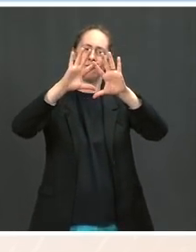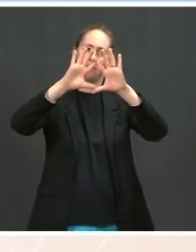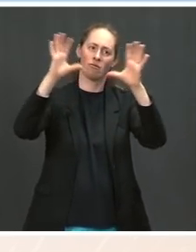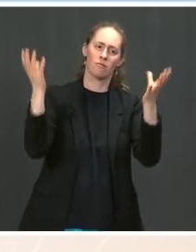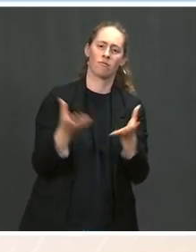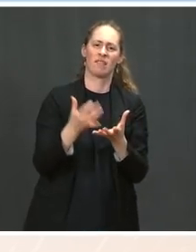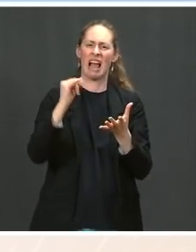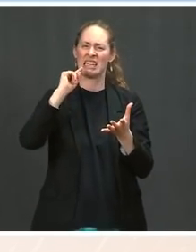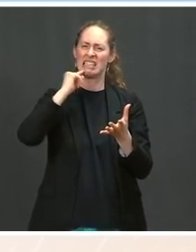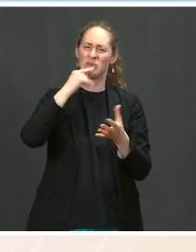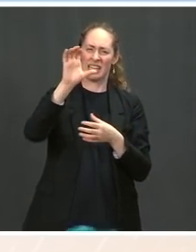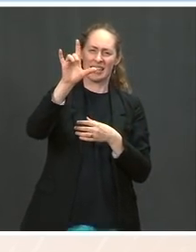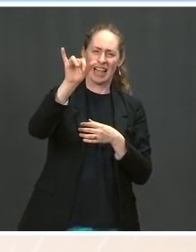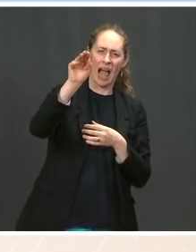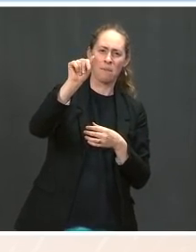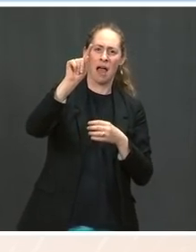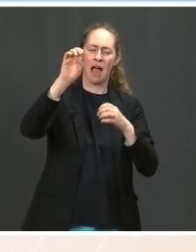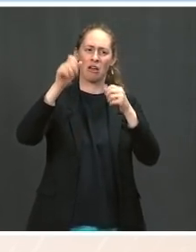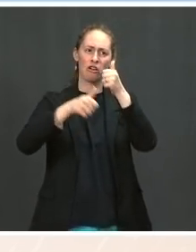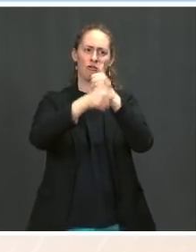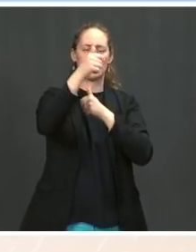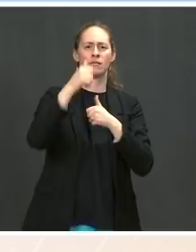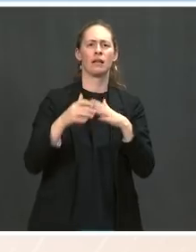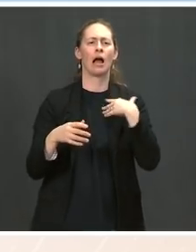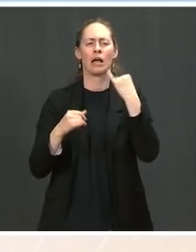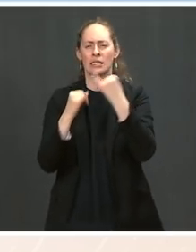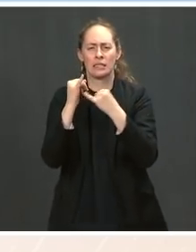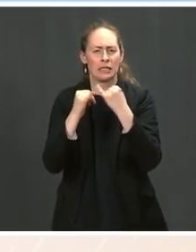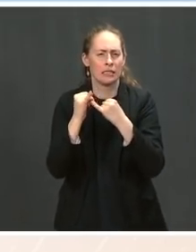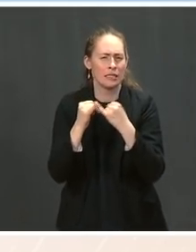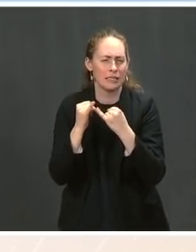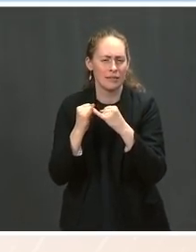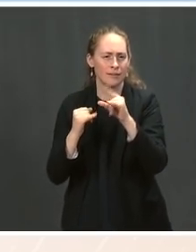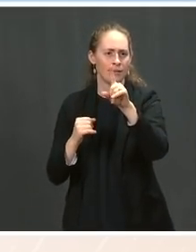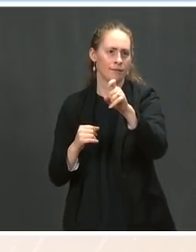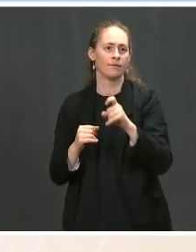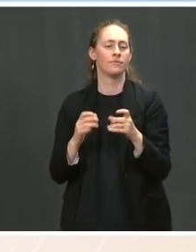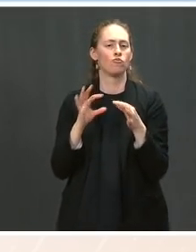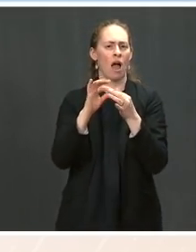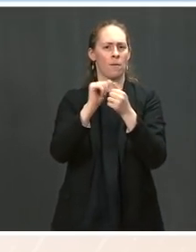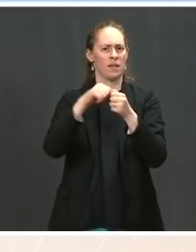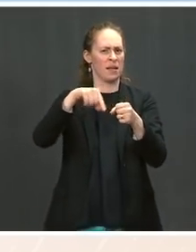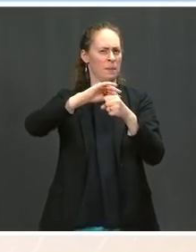The Press: Can I just ask one last question about the pandemic? Ms. Psaki: Mm-hmm. The Press: Because the White House COVID